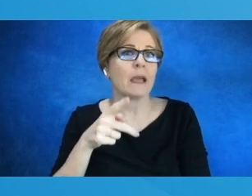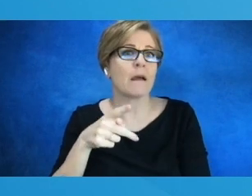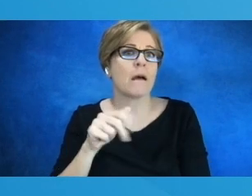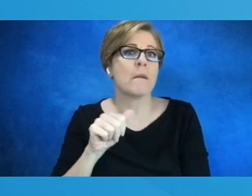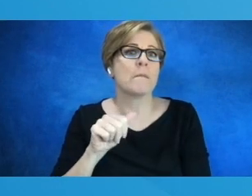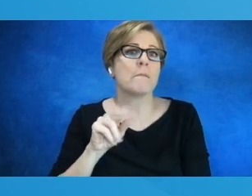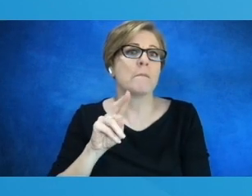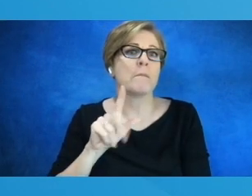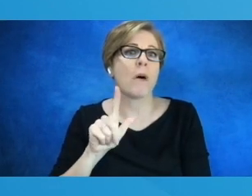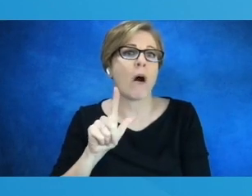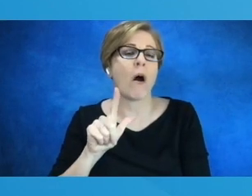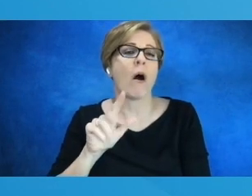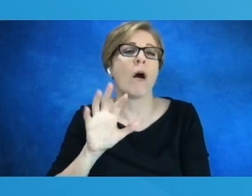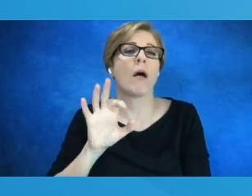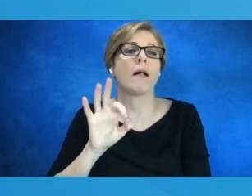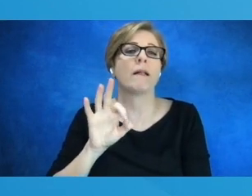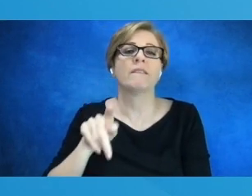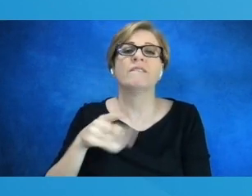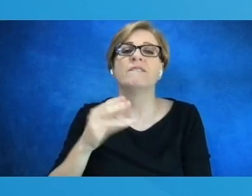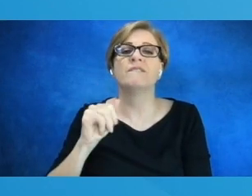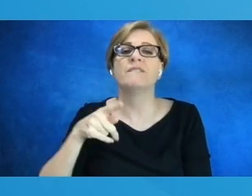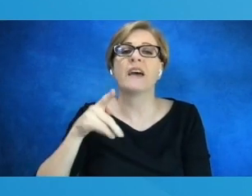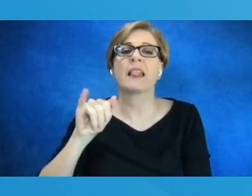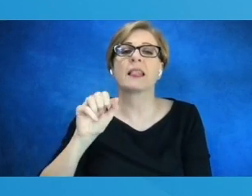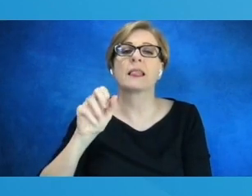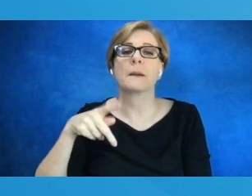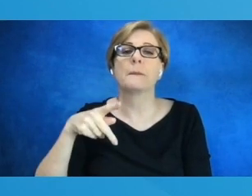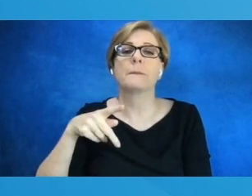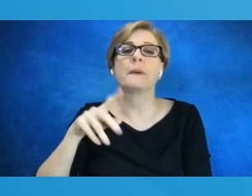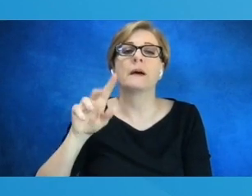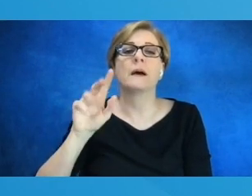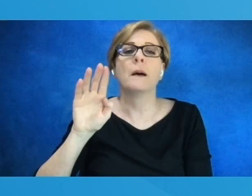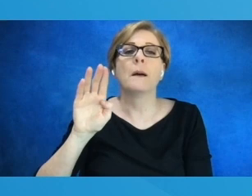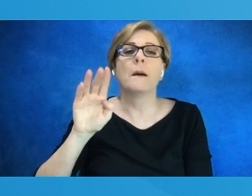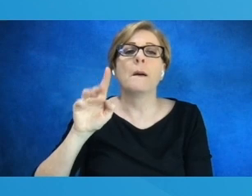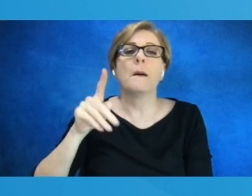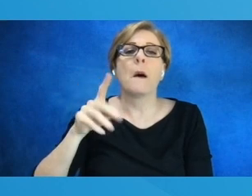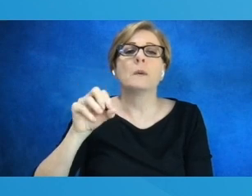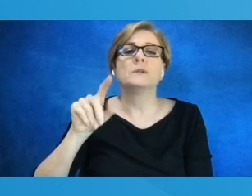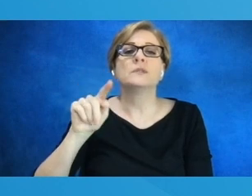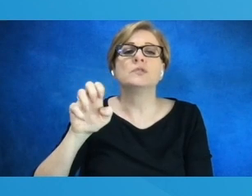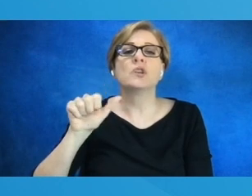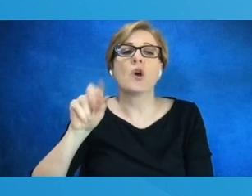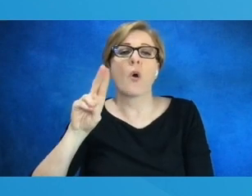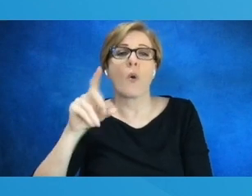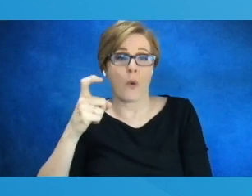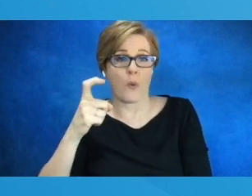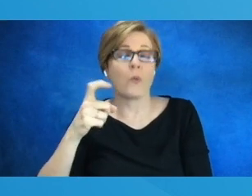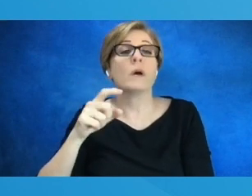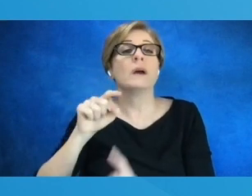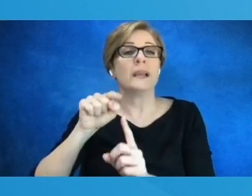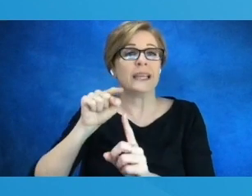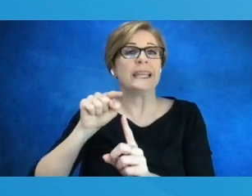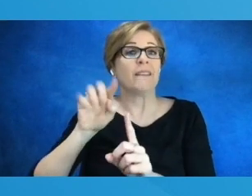who's French, and although a lot of his work in the United States took place in the north